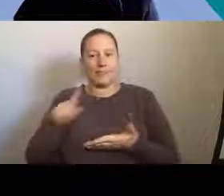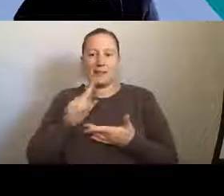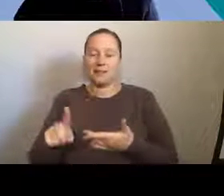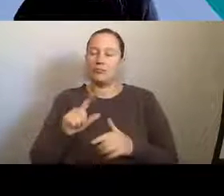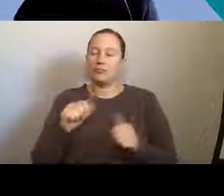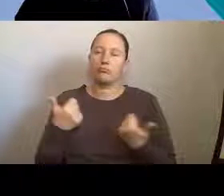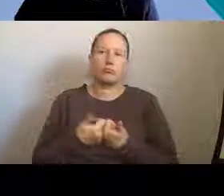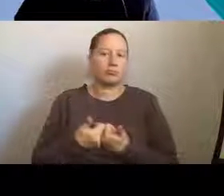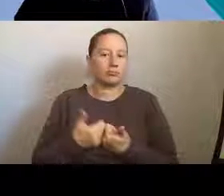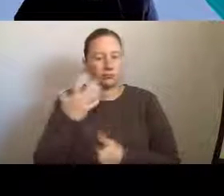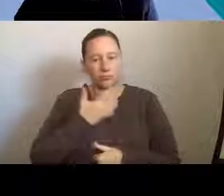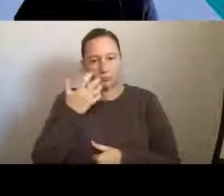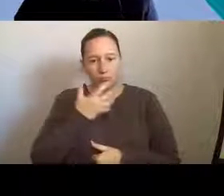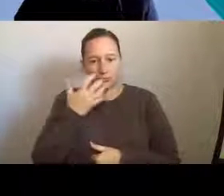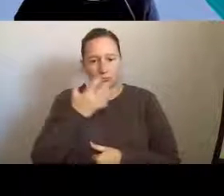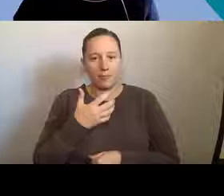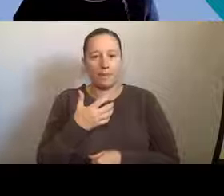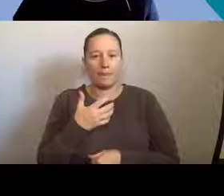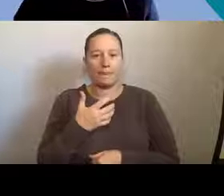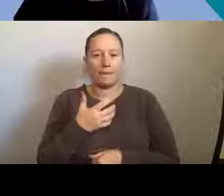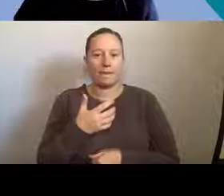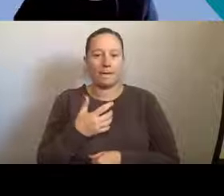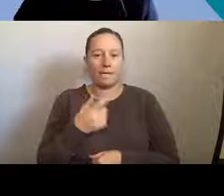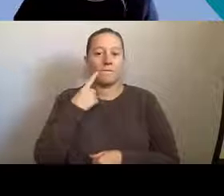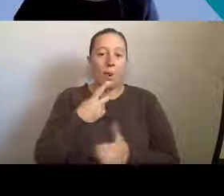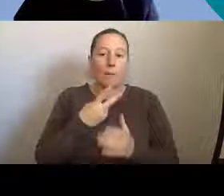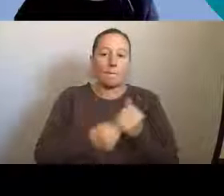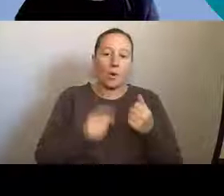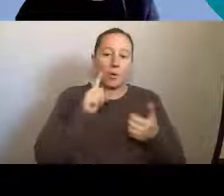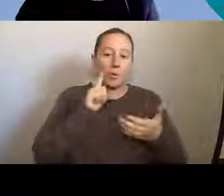and this is the case both for researchers and for IRBs.